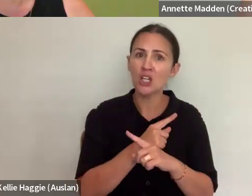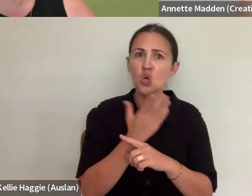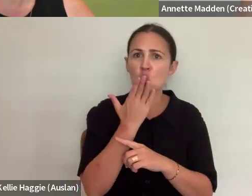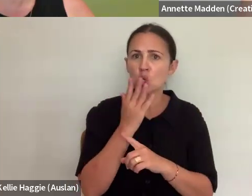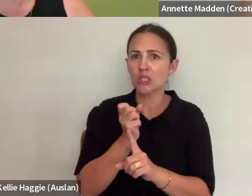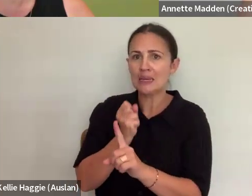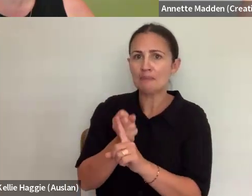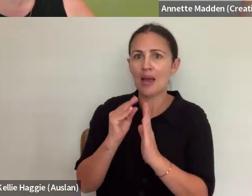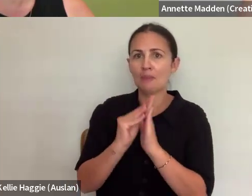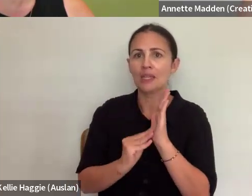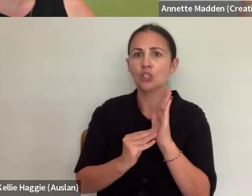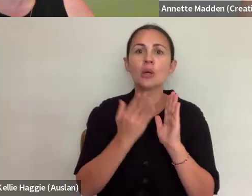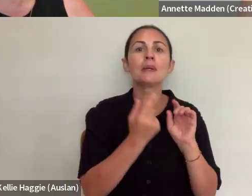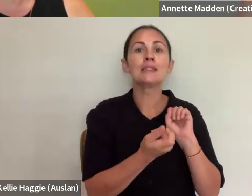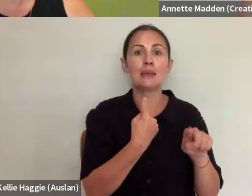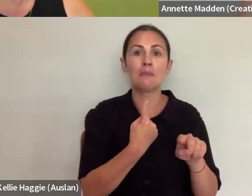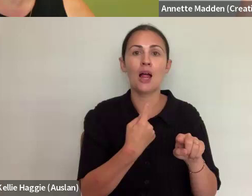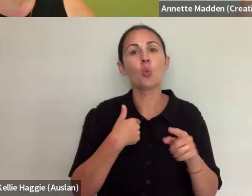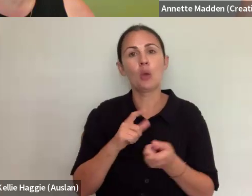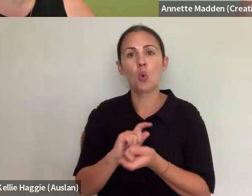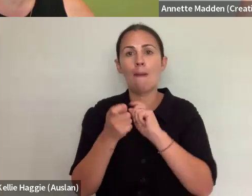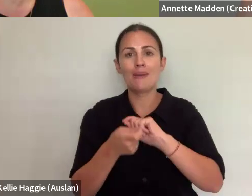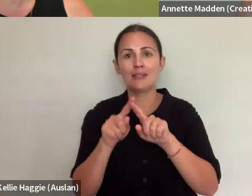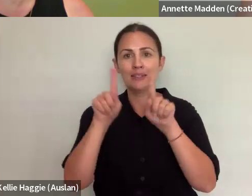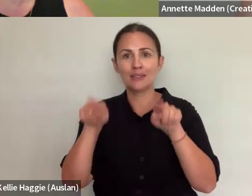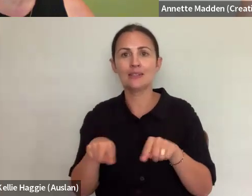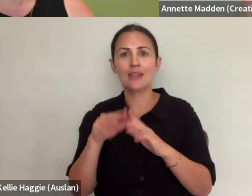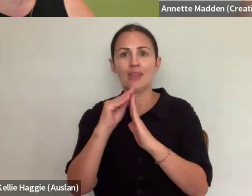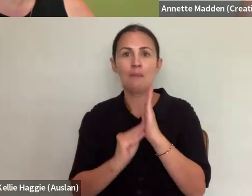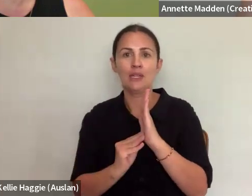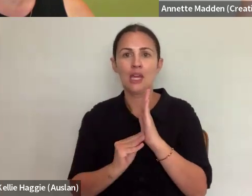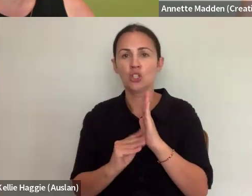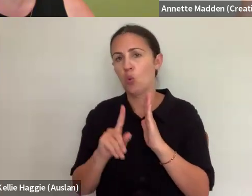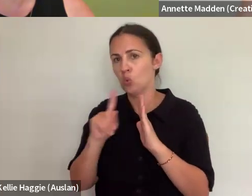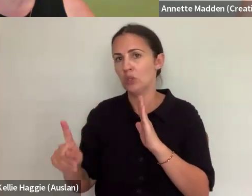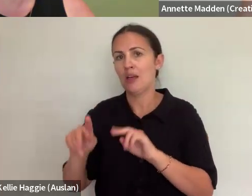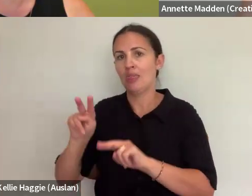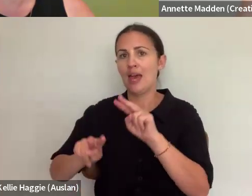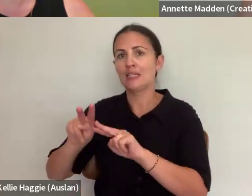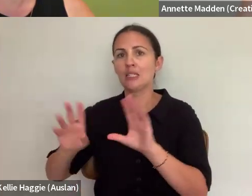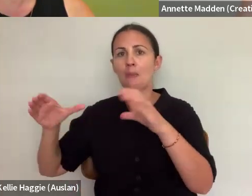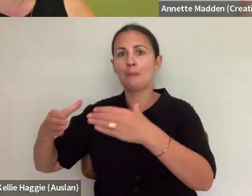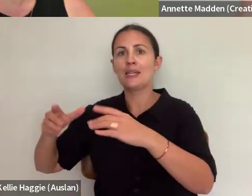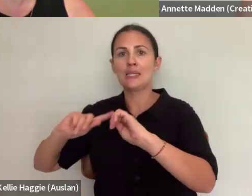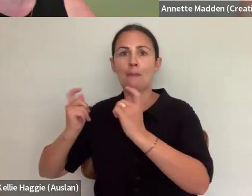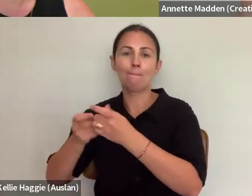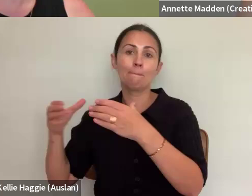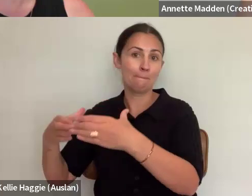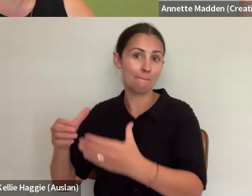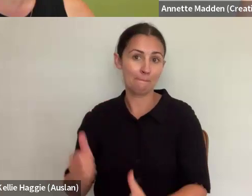reeds of updates,